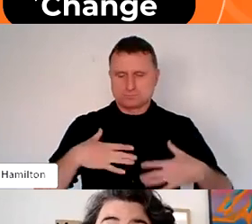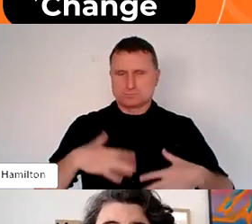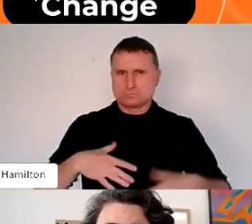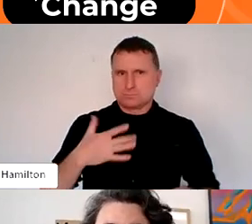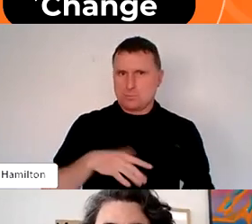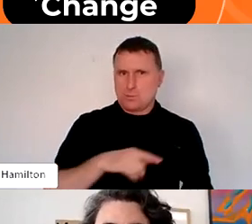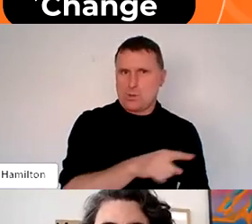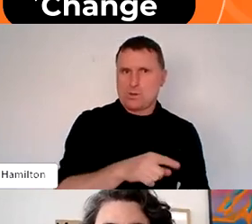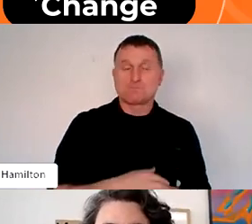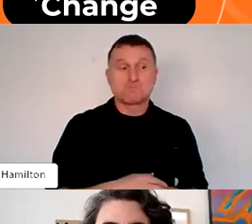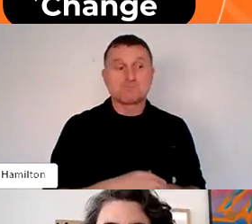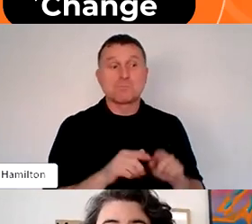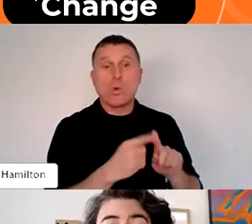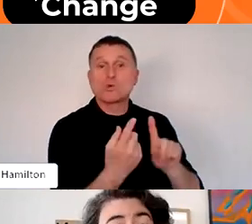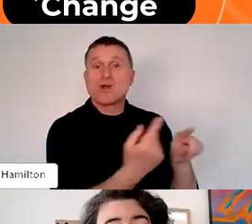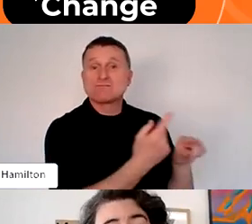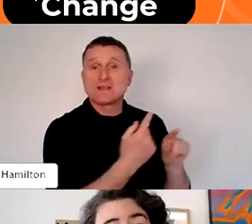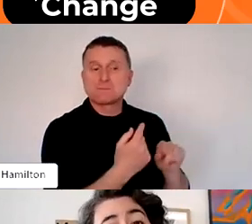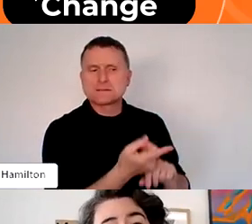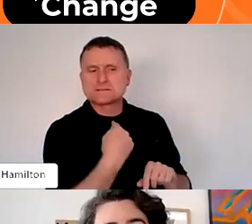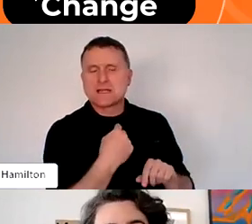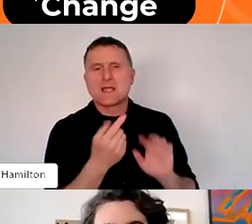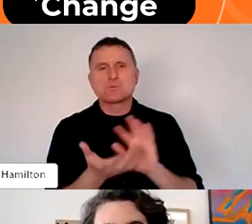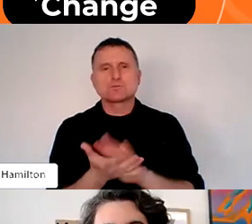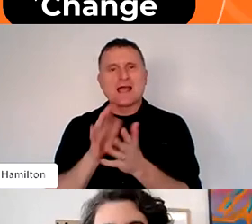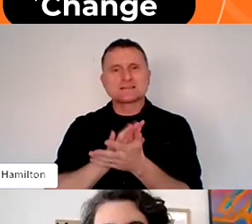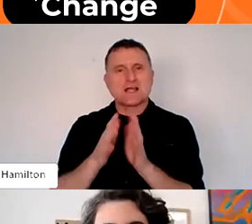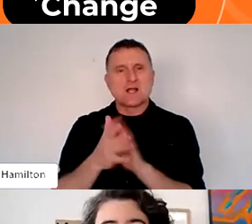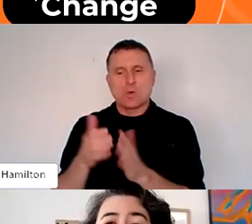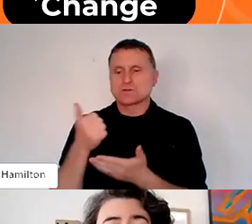practical support, such as one-on-one help from teacher aides, can better